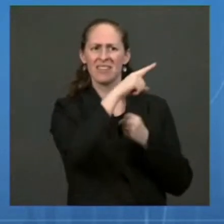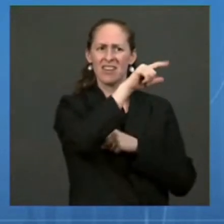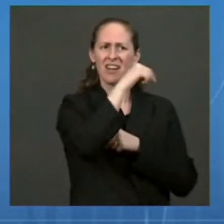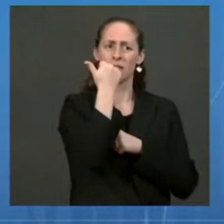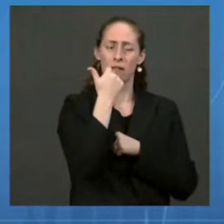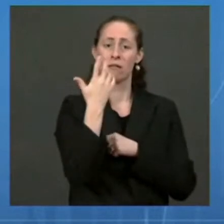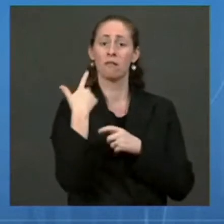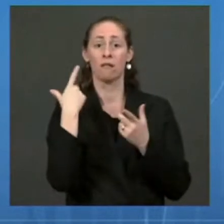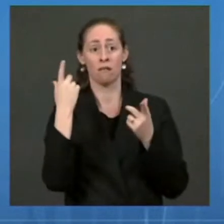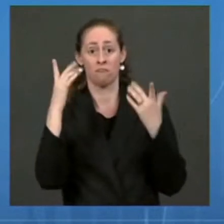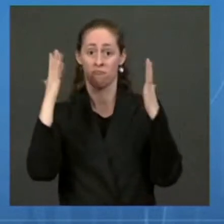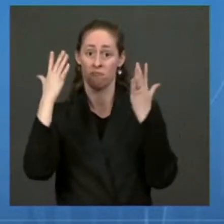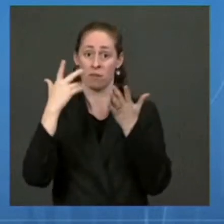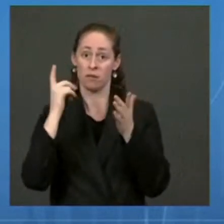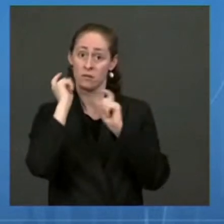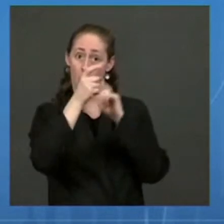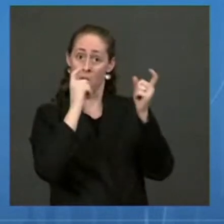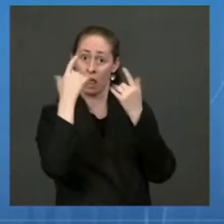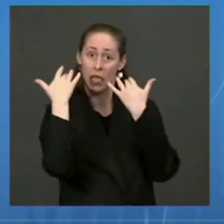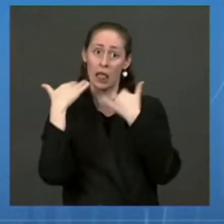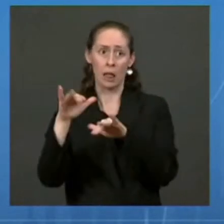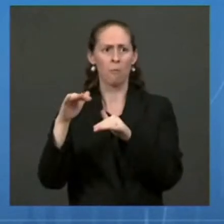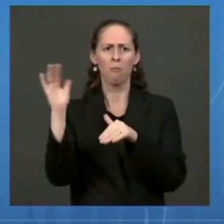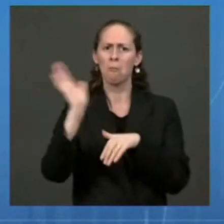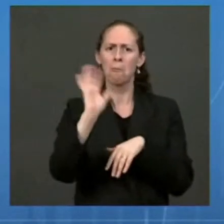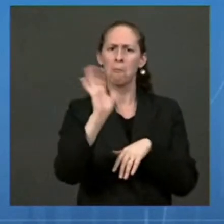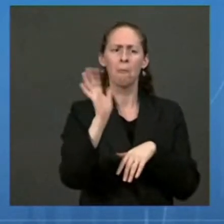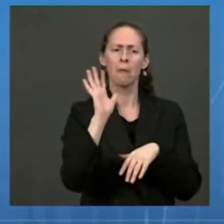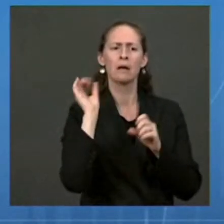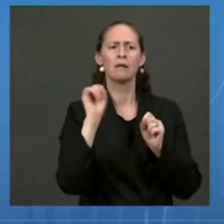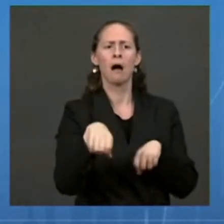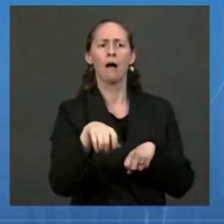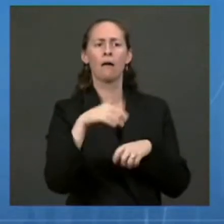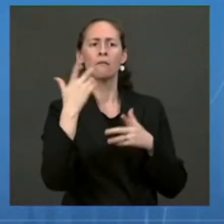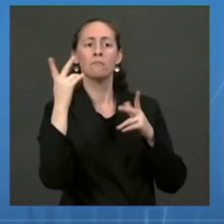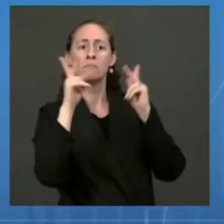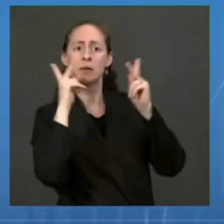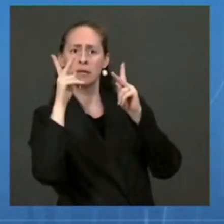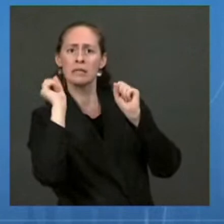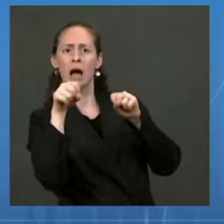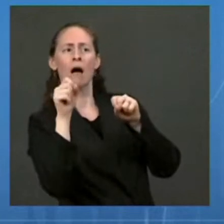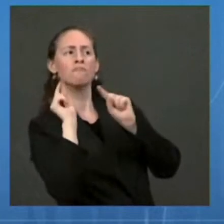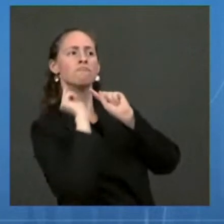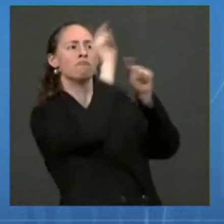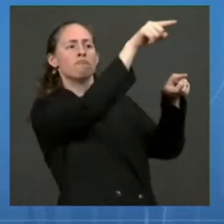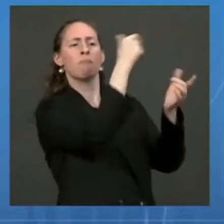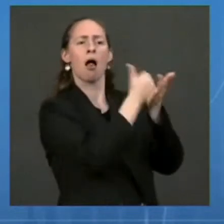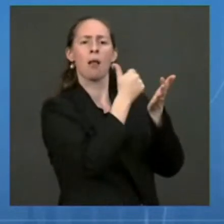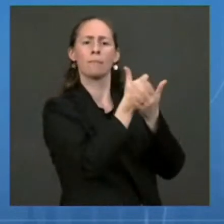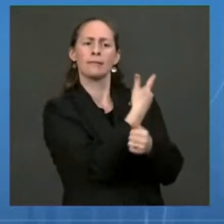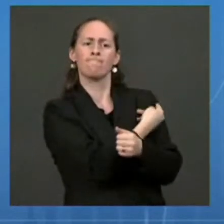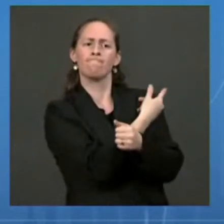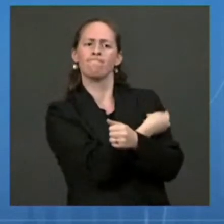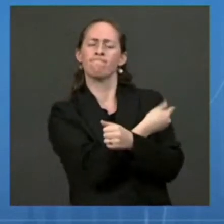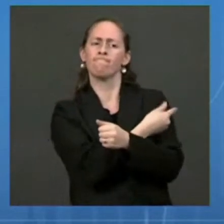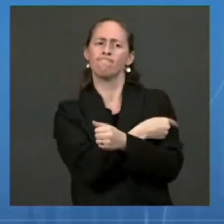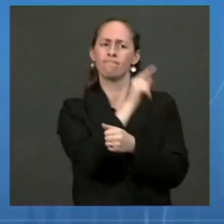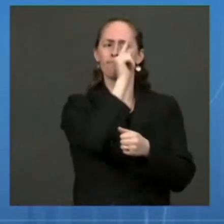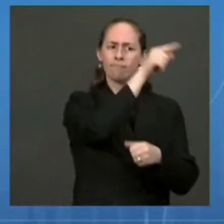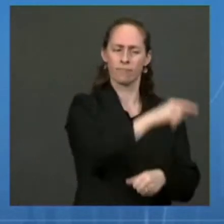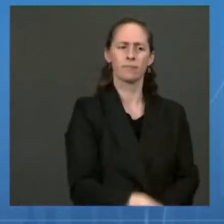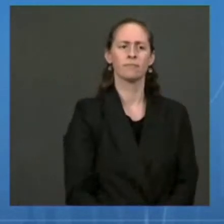INCREASING AMOUNT OF DISCUSSION